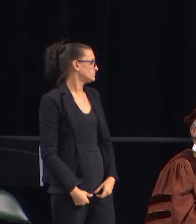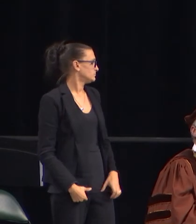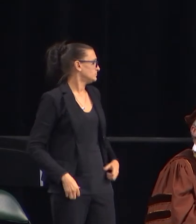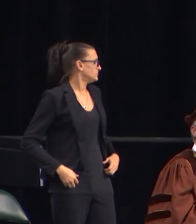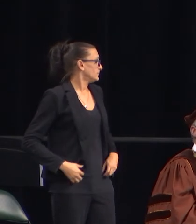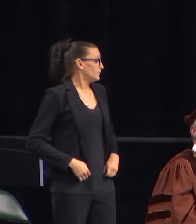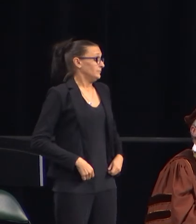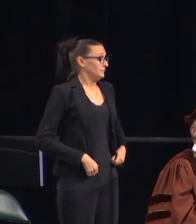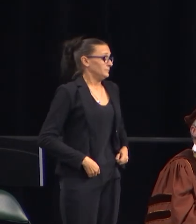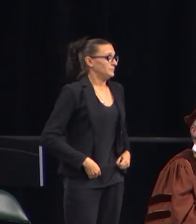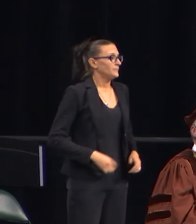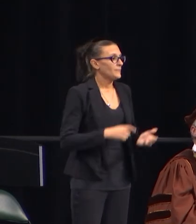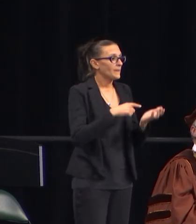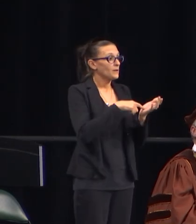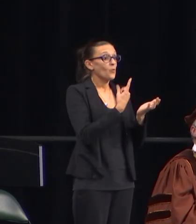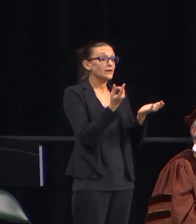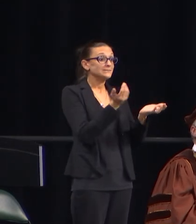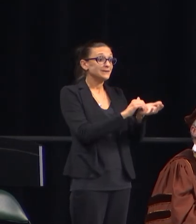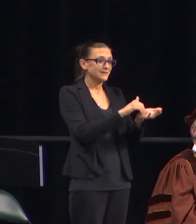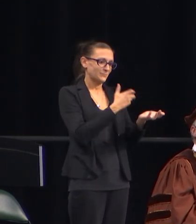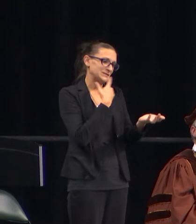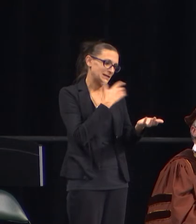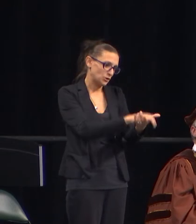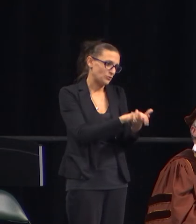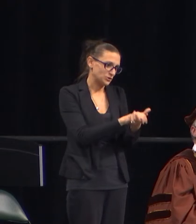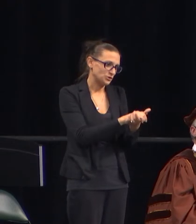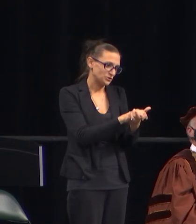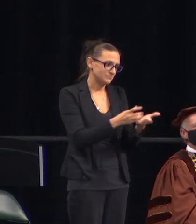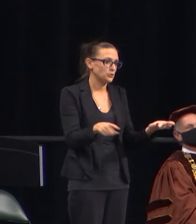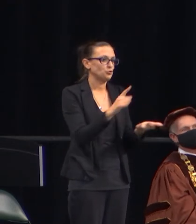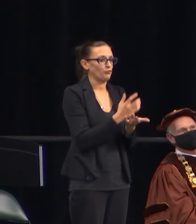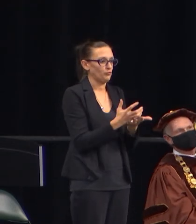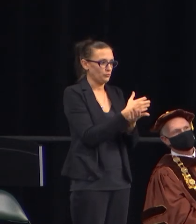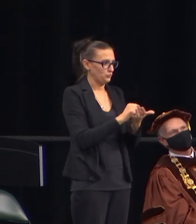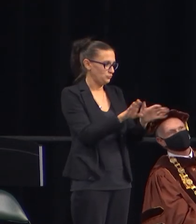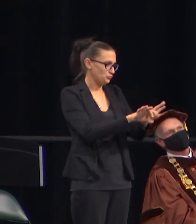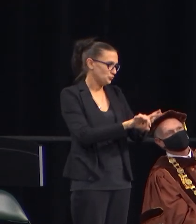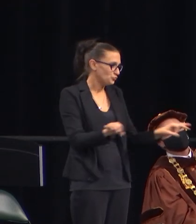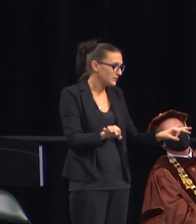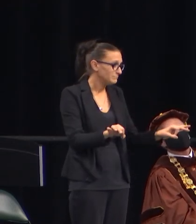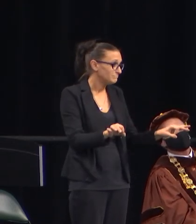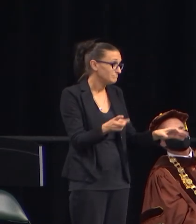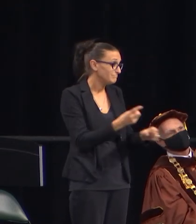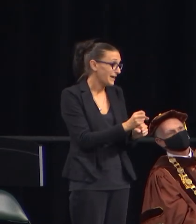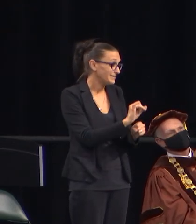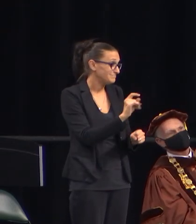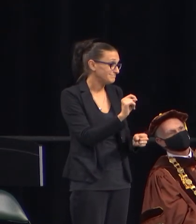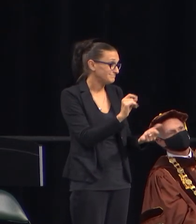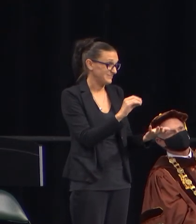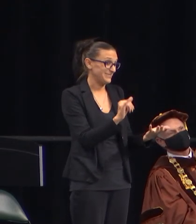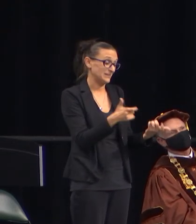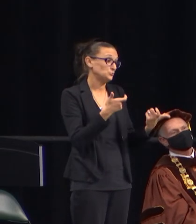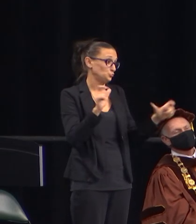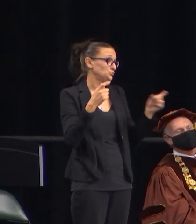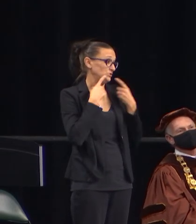Once again, I say congratulations. You've earned your degree. You made it, and that is a huge accomplishment.